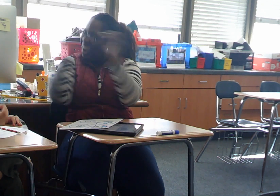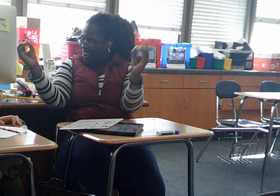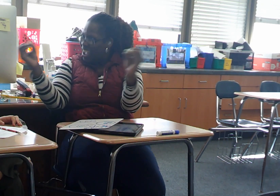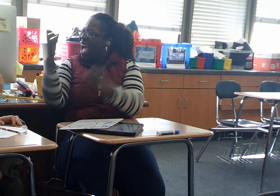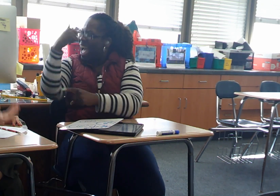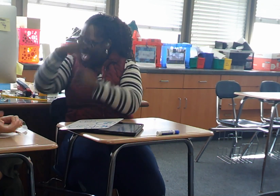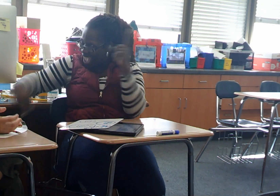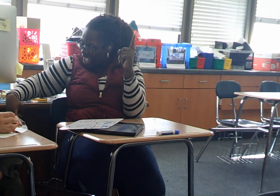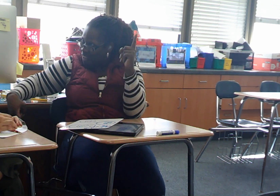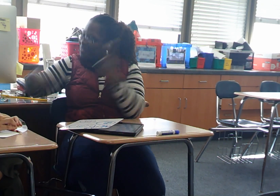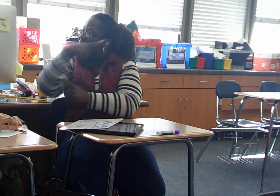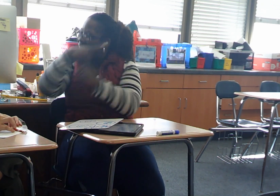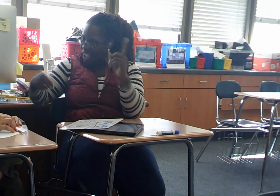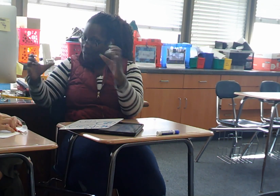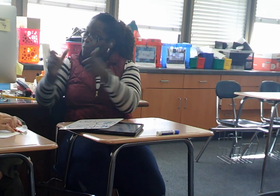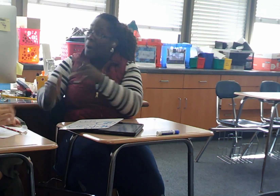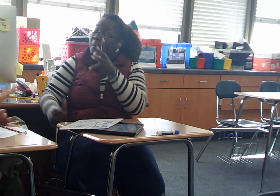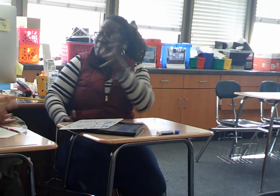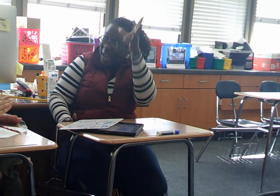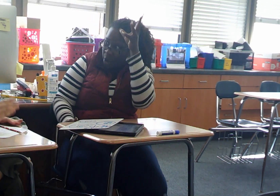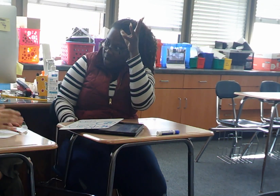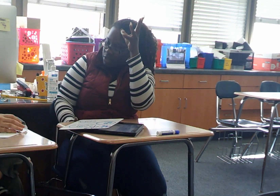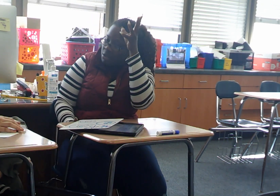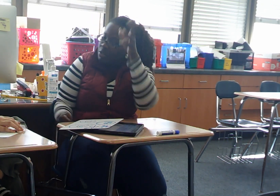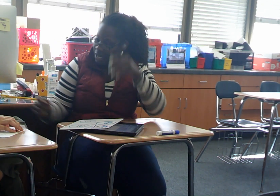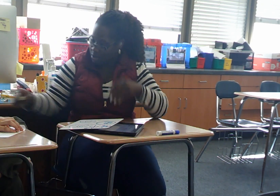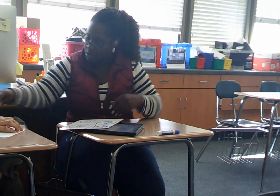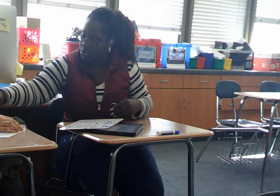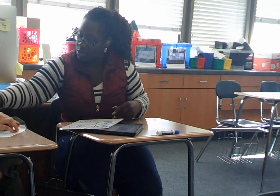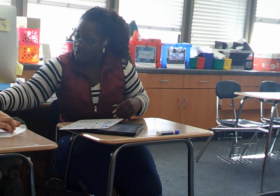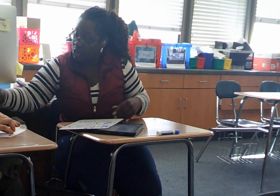You get half from each parent cell.